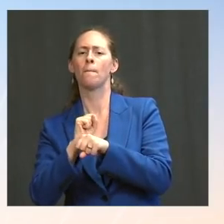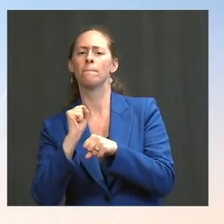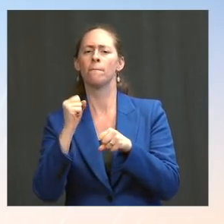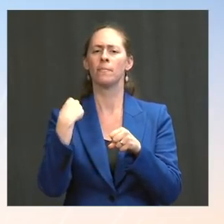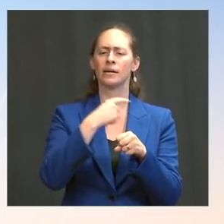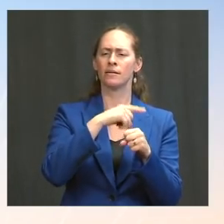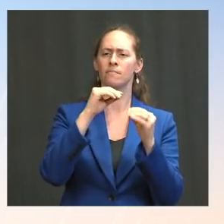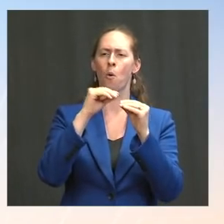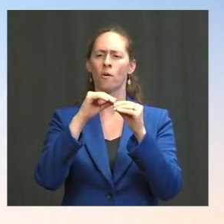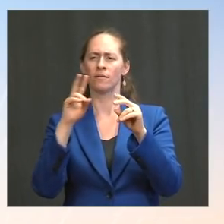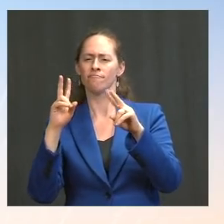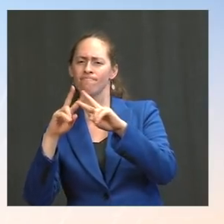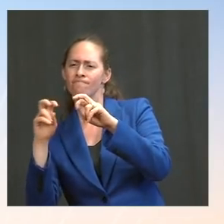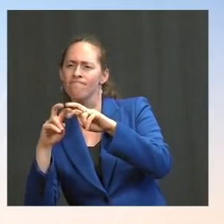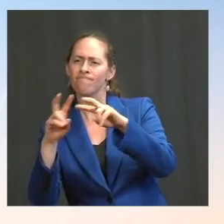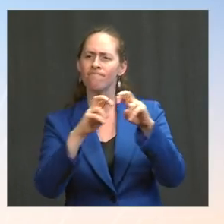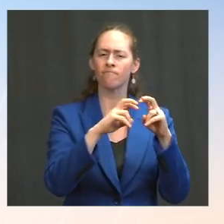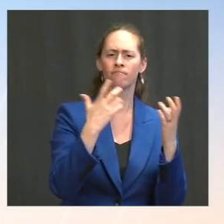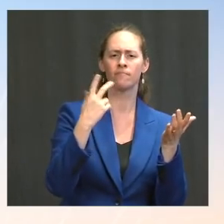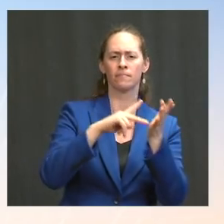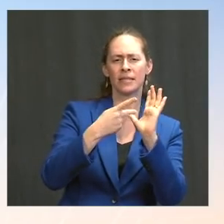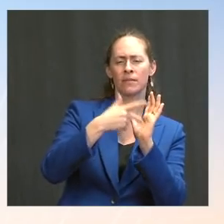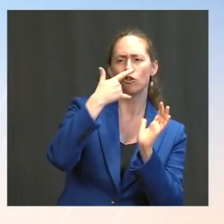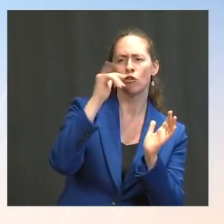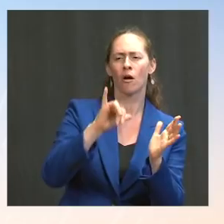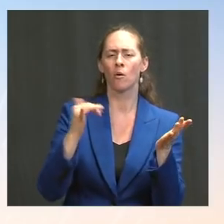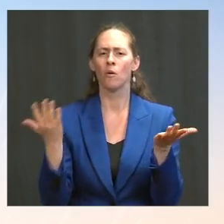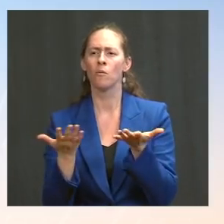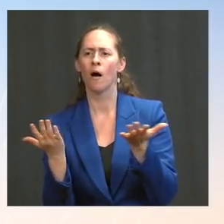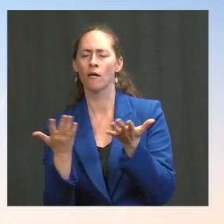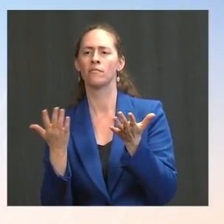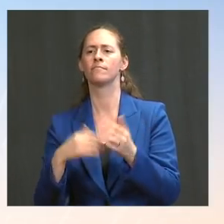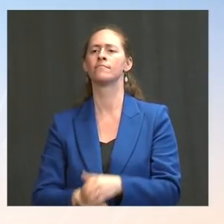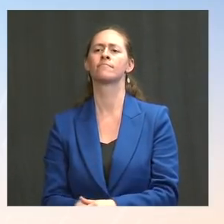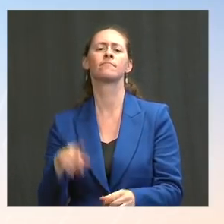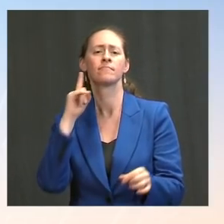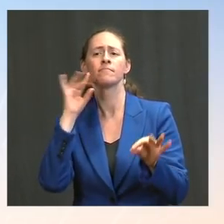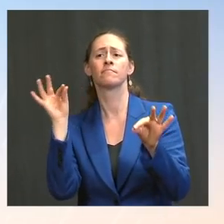we believe it's critical to look at that from an inclusive perspective and not just look at the headline unemployment rate